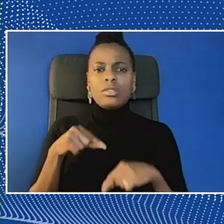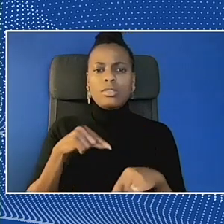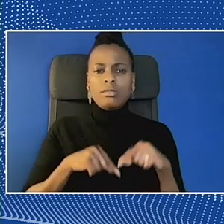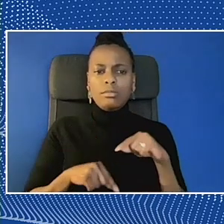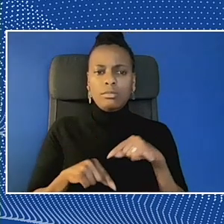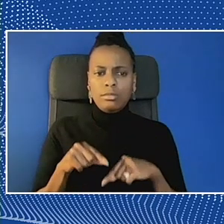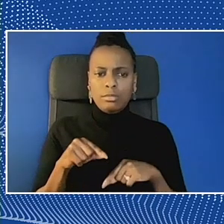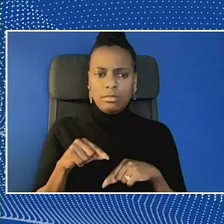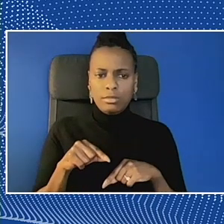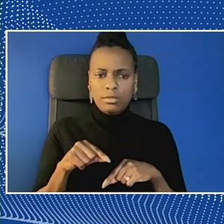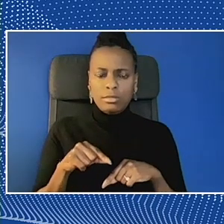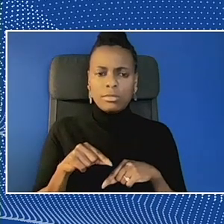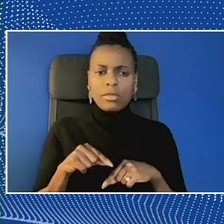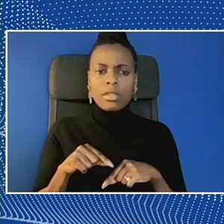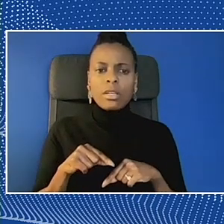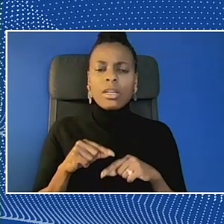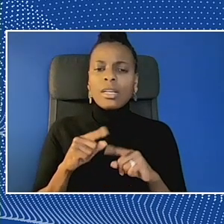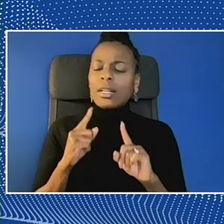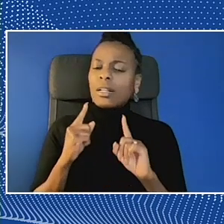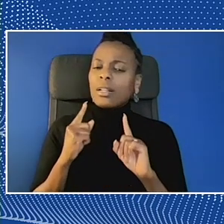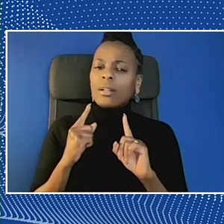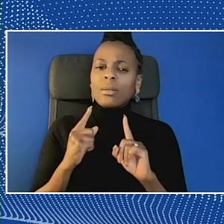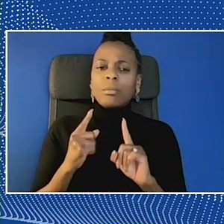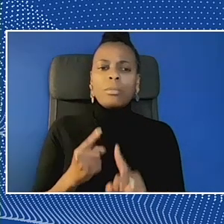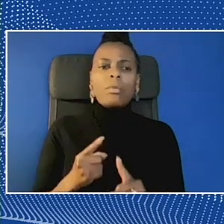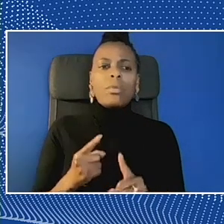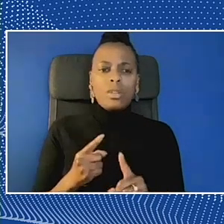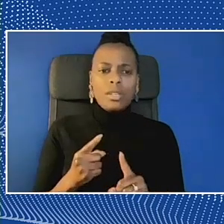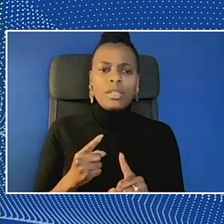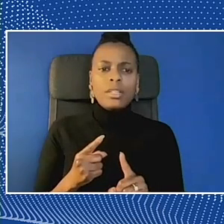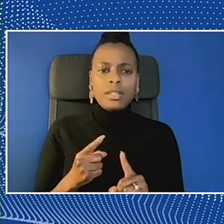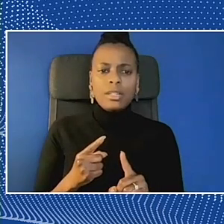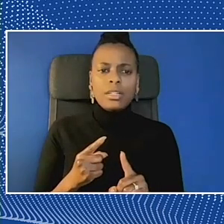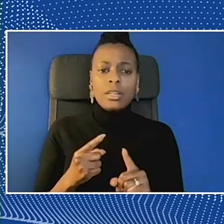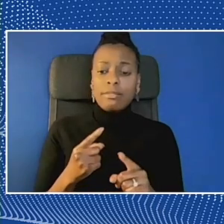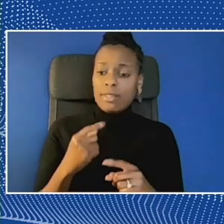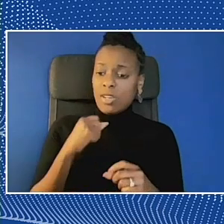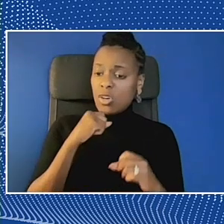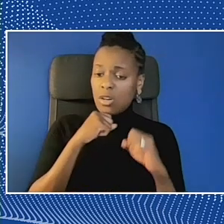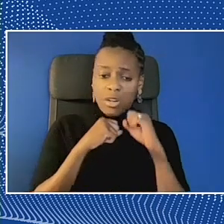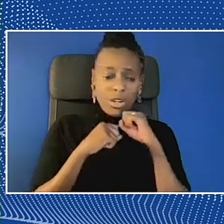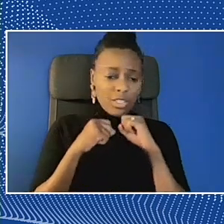The whole point of hardship as a specific